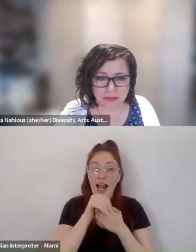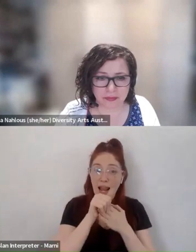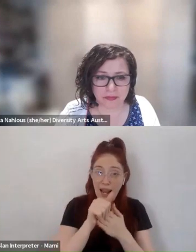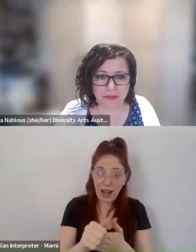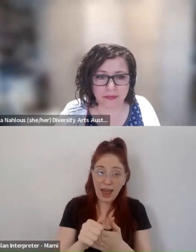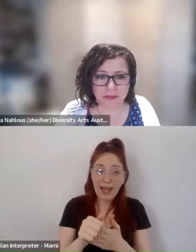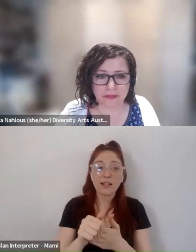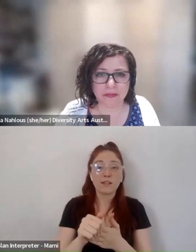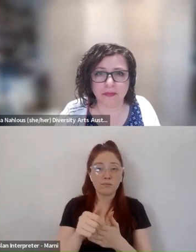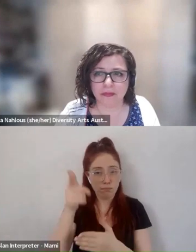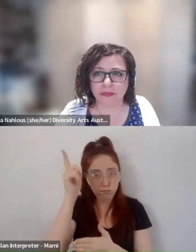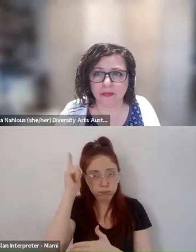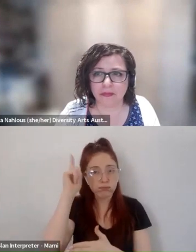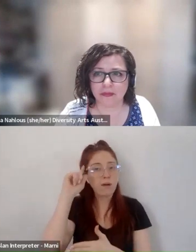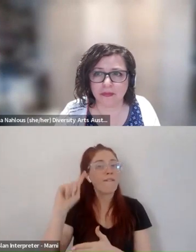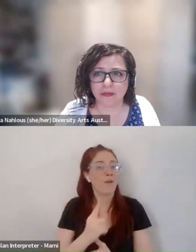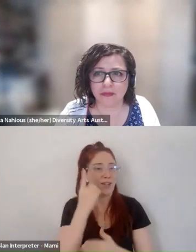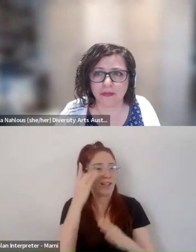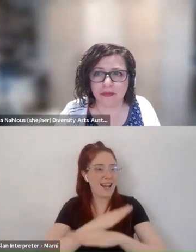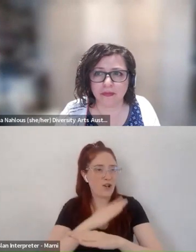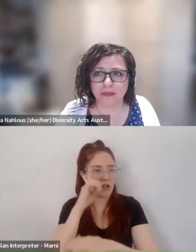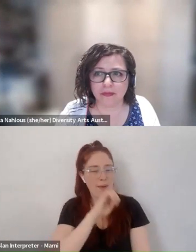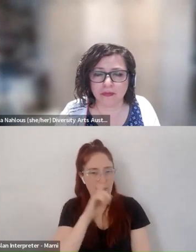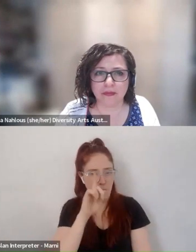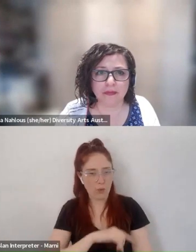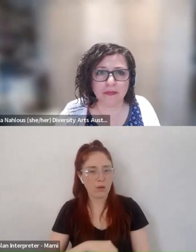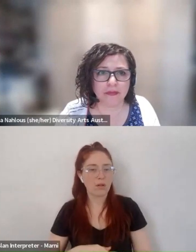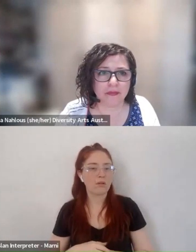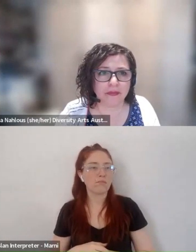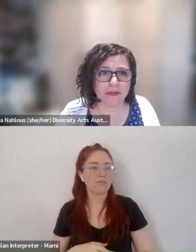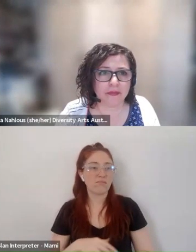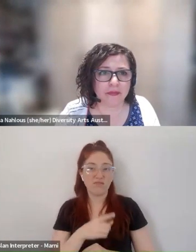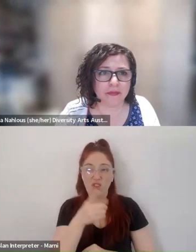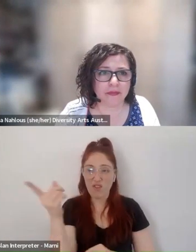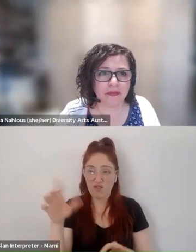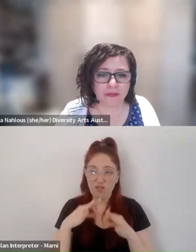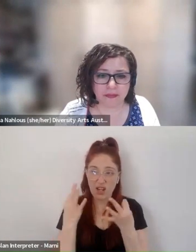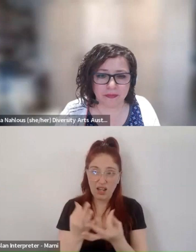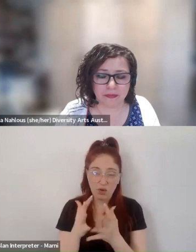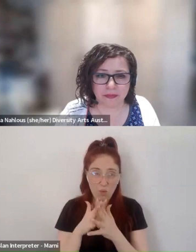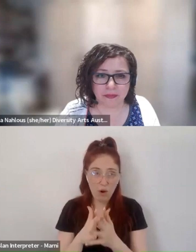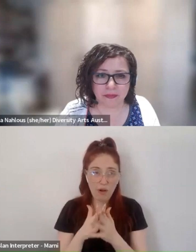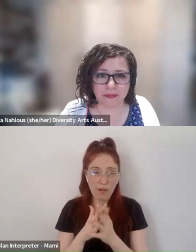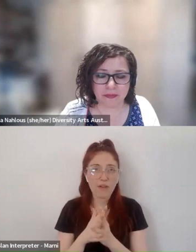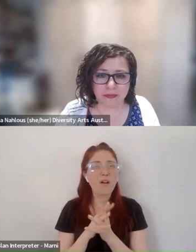etc. And that works really well. But in terms of board, like